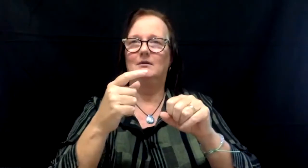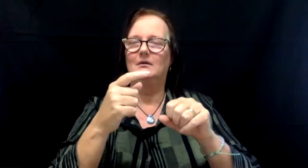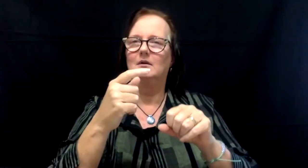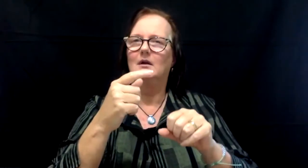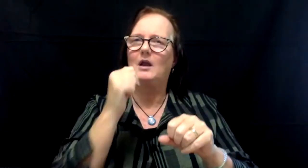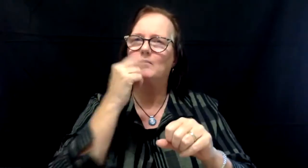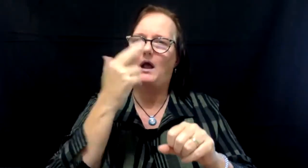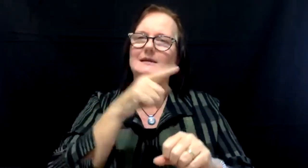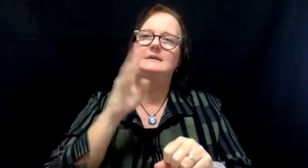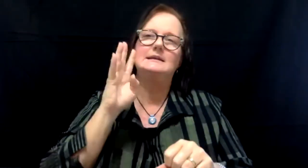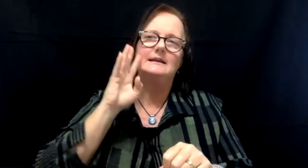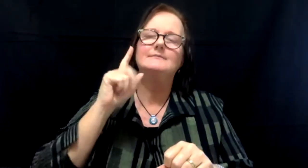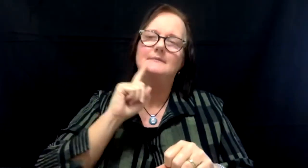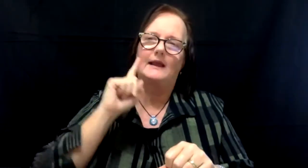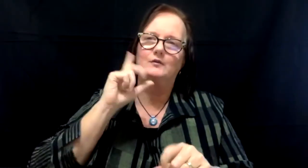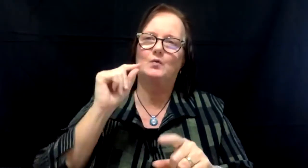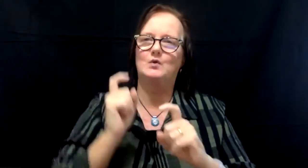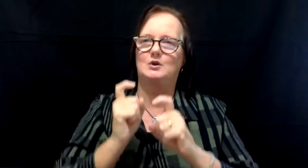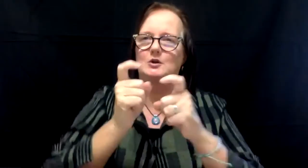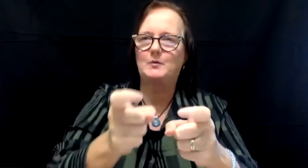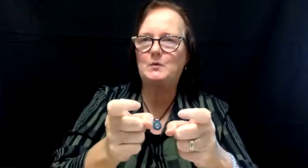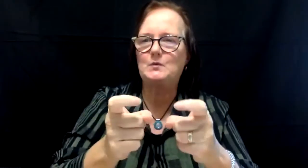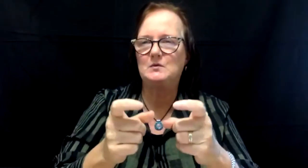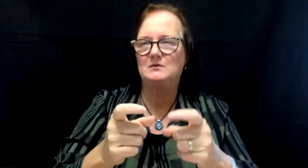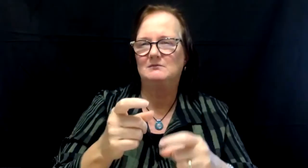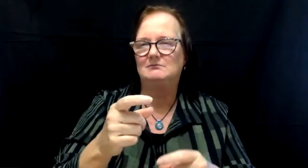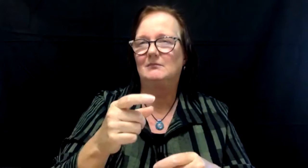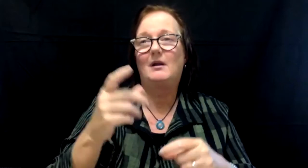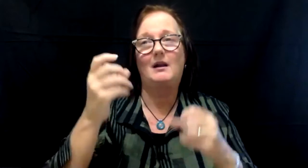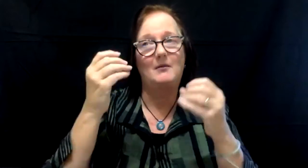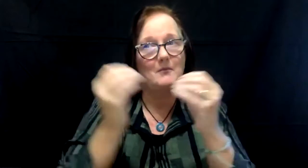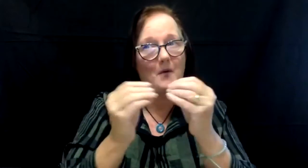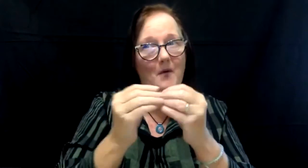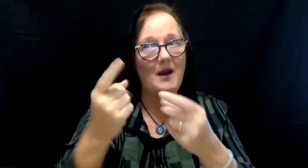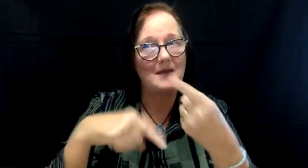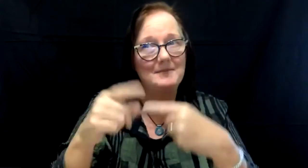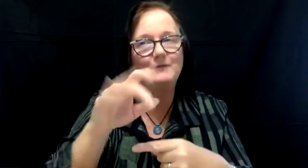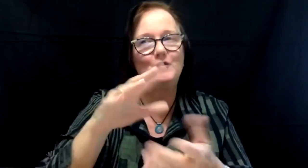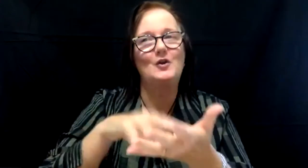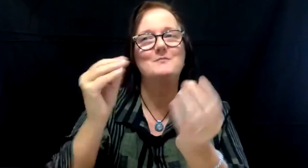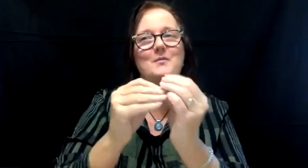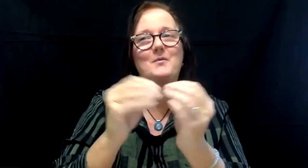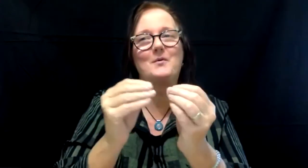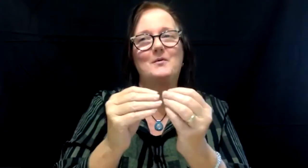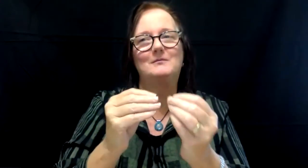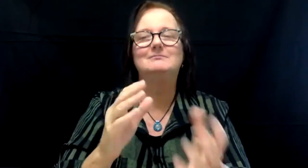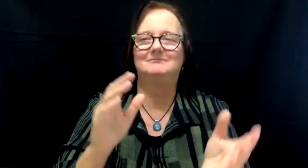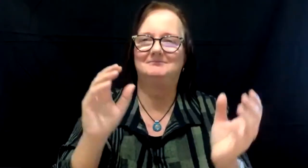Many people do not realize that Deaf people do contribute to society. And there's lots more if you'd like to learn more.